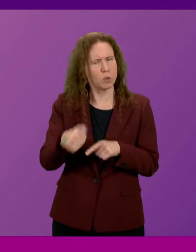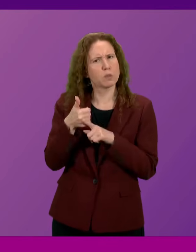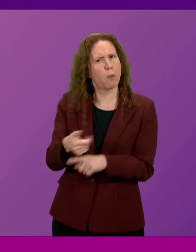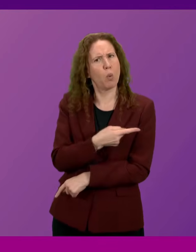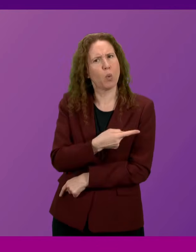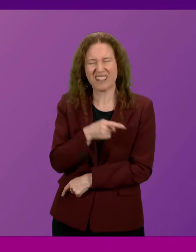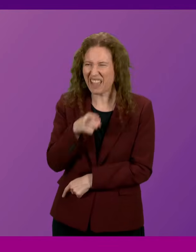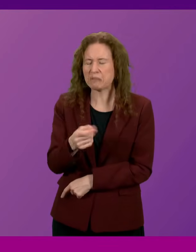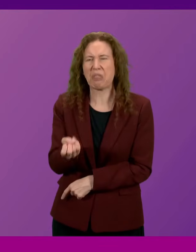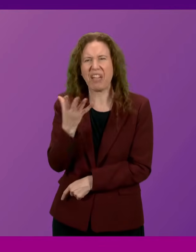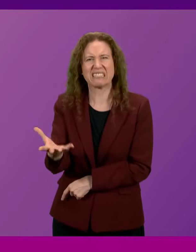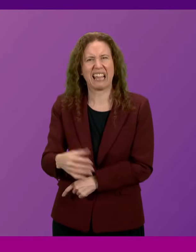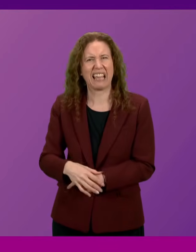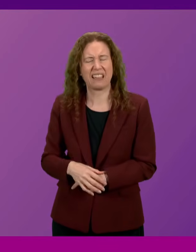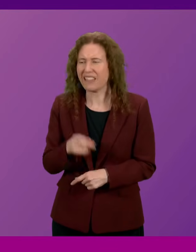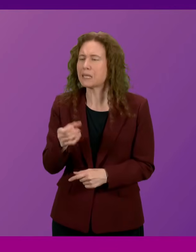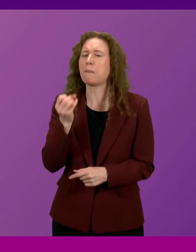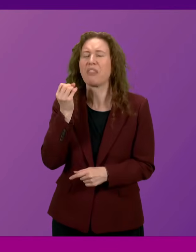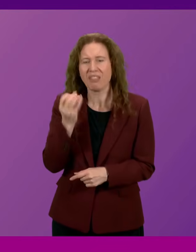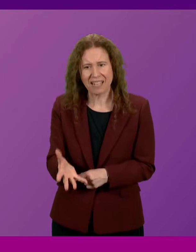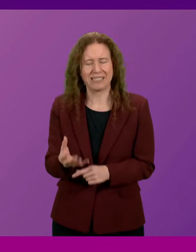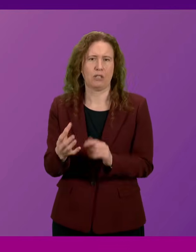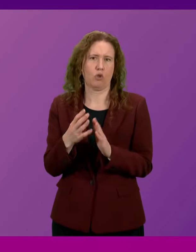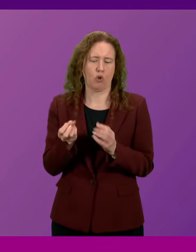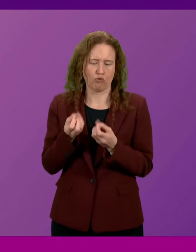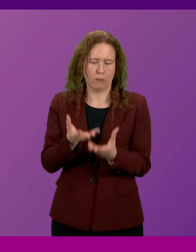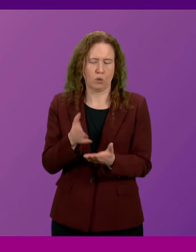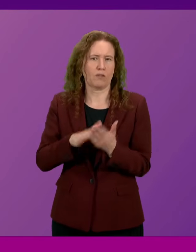a pathetic contribution from the Scottish Labour Party.